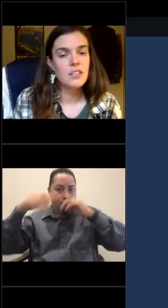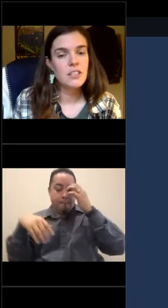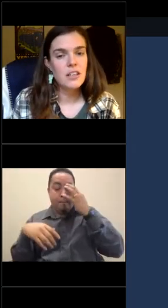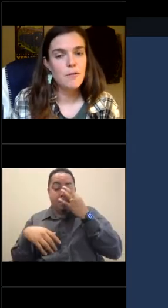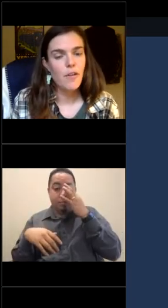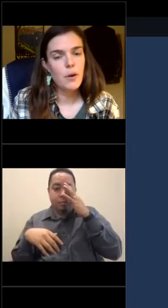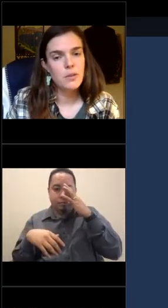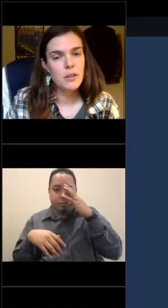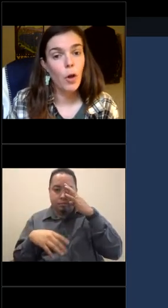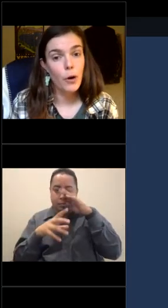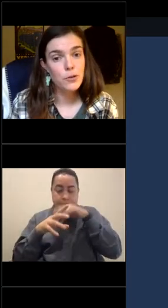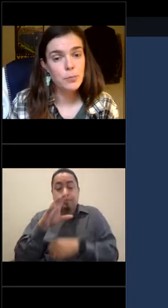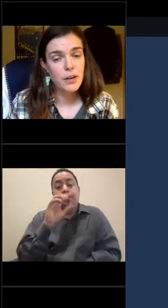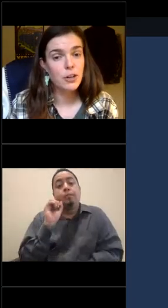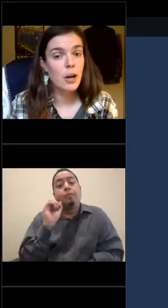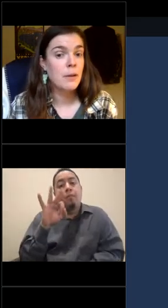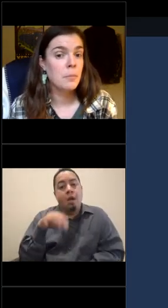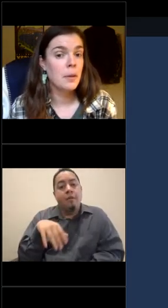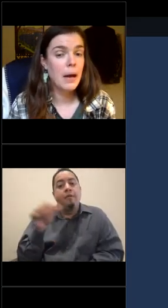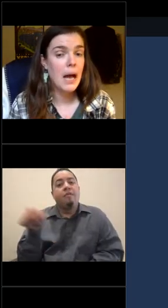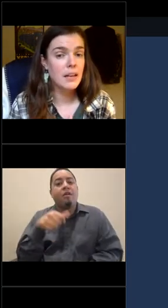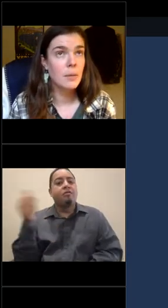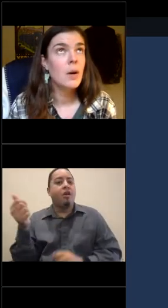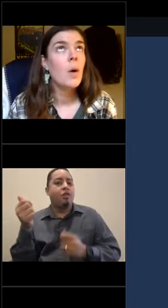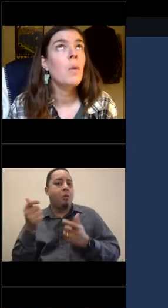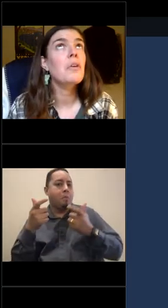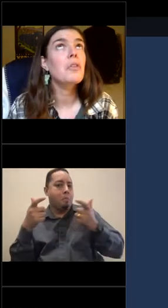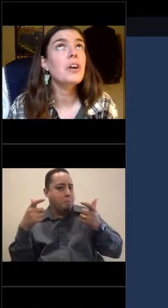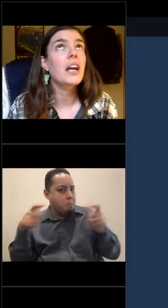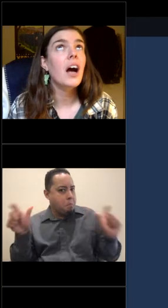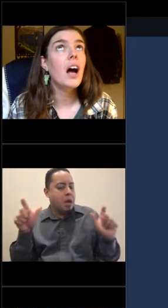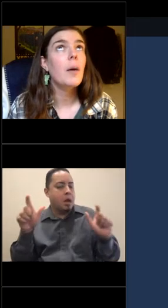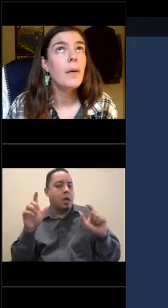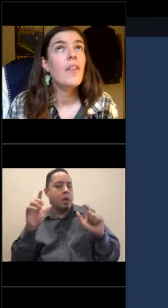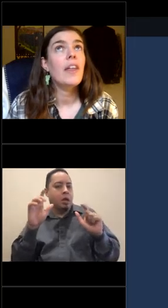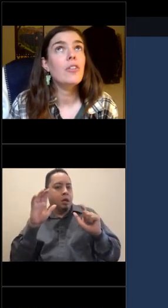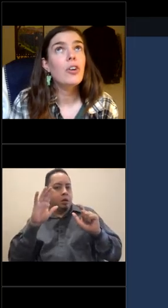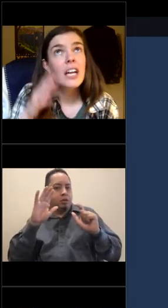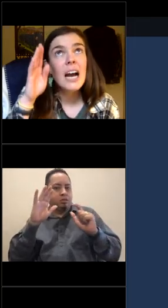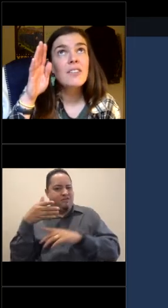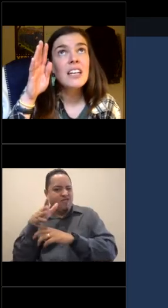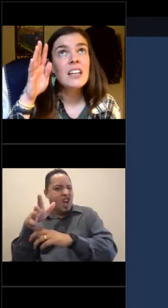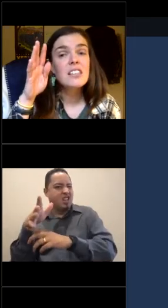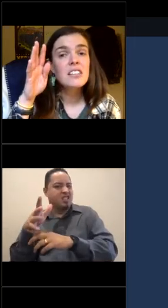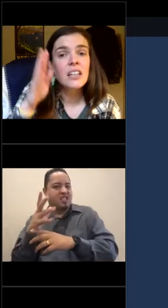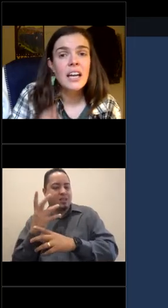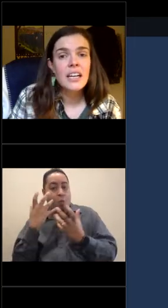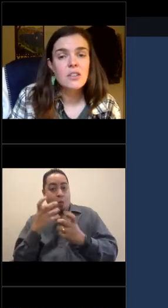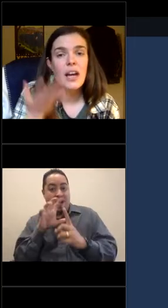versus if there was a larger predator coming from the bottom, when they're looking up, they're looking kind of into the sunlight.